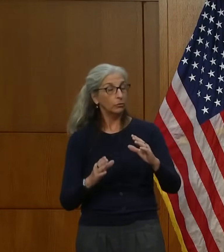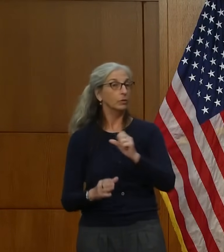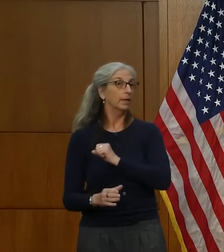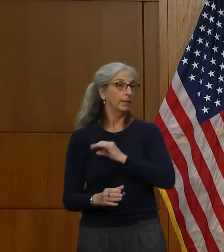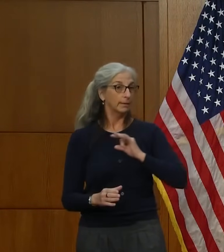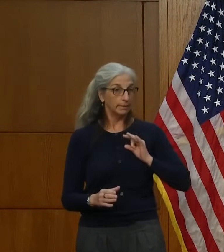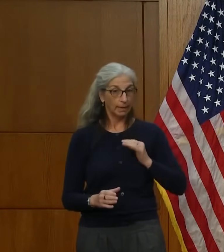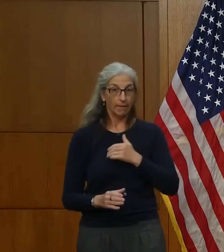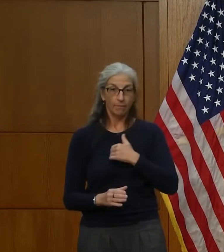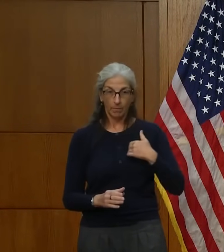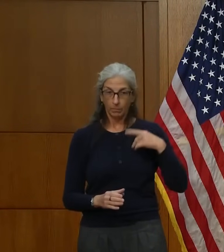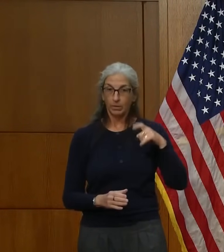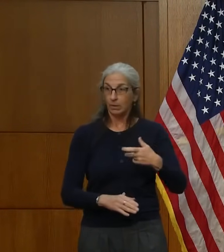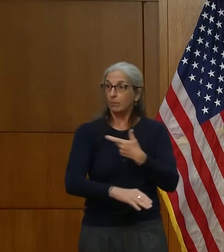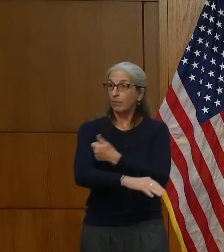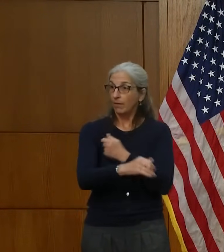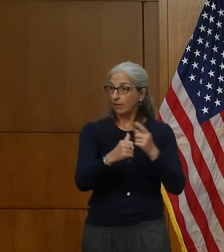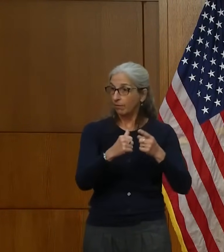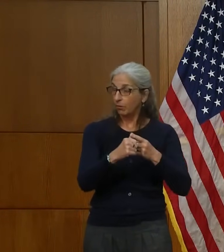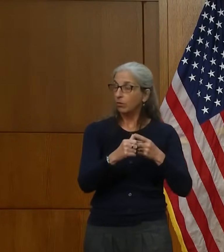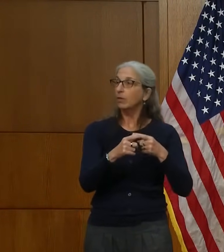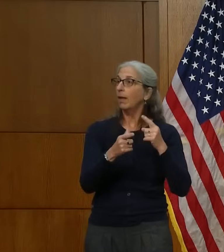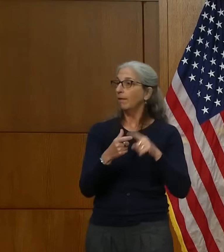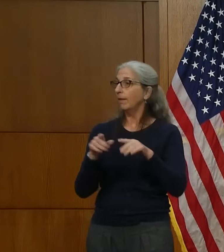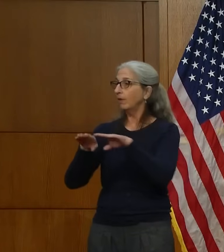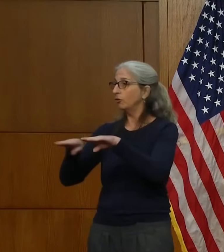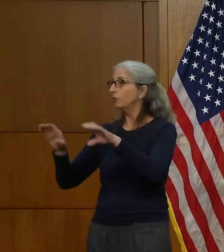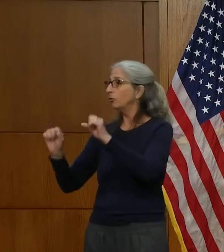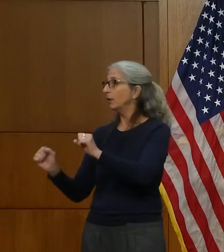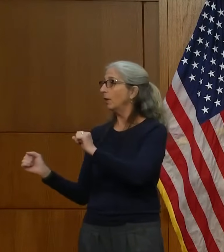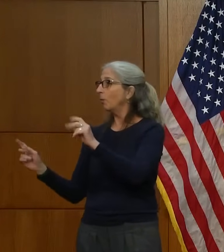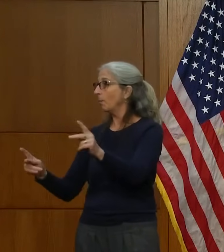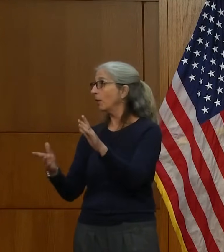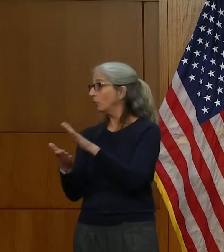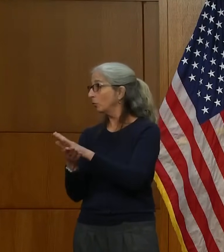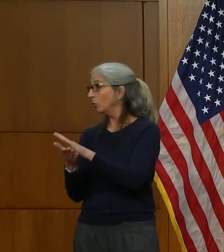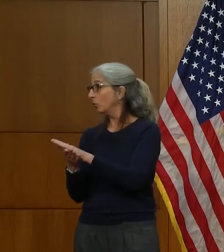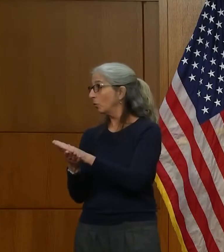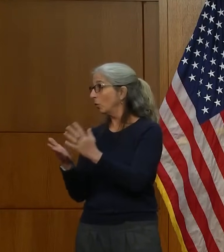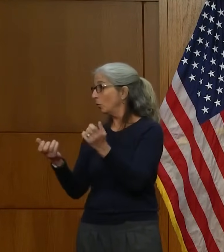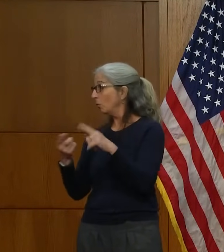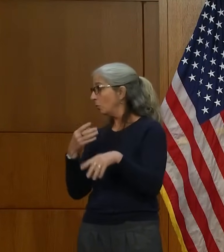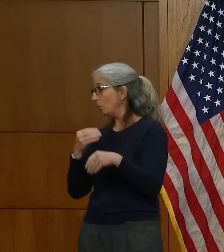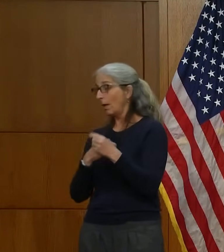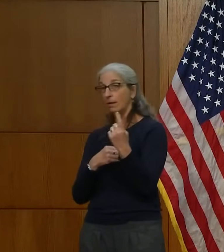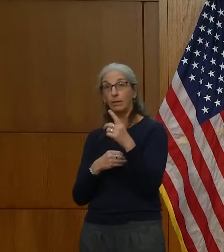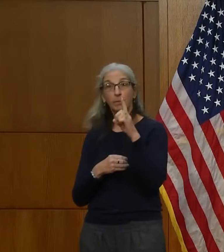WE WANT TO GET OUR TEACHERS AND STAFF MEMBERS. THEY WANT TO GET THEM VACCINATED AND THAT WILL HELP US. I THINK, GET OUR CHILDREN BACK IN SCHOOL AND DR